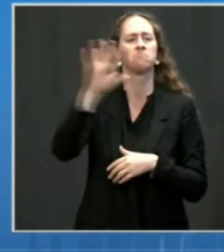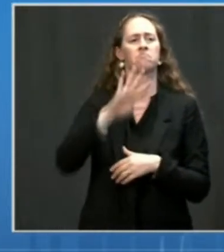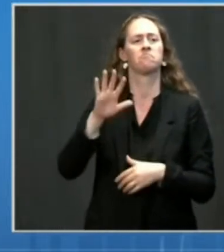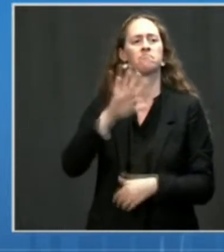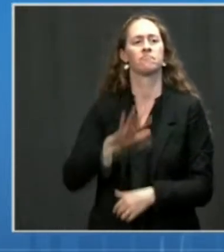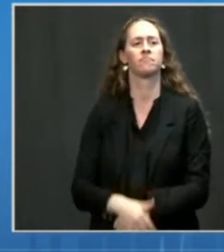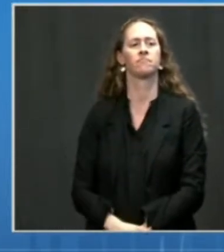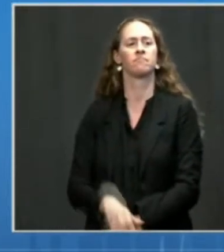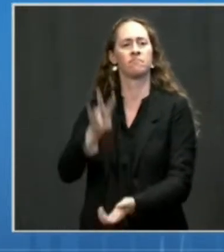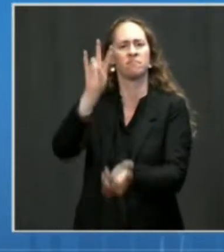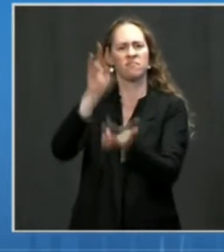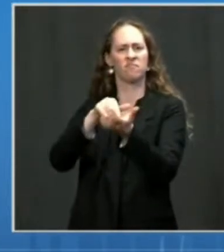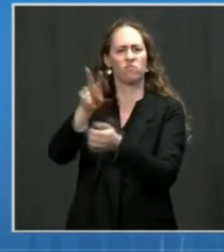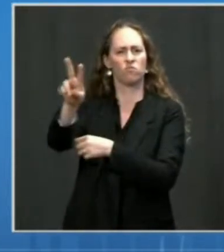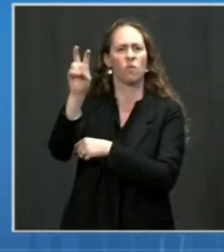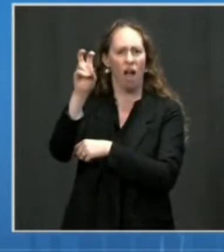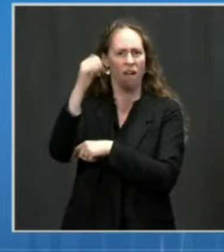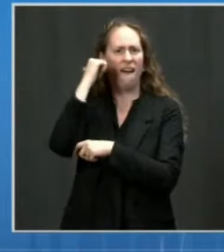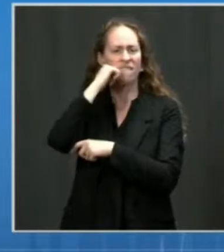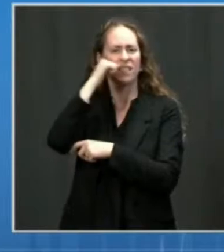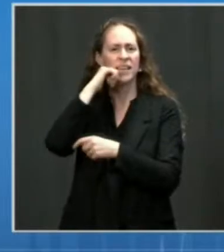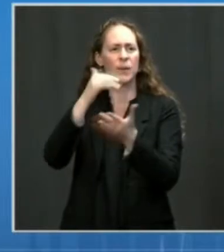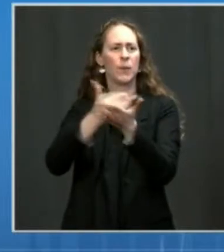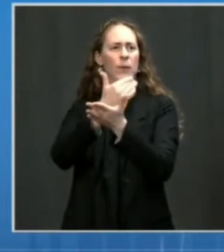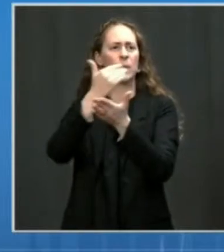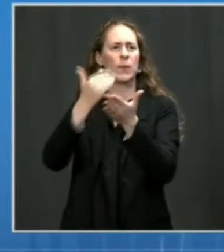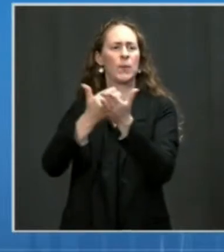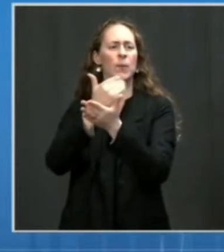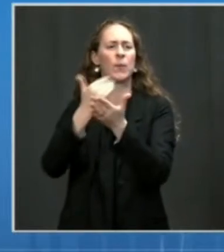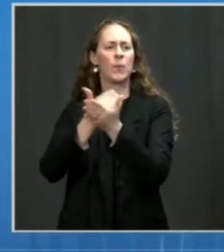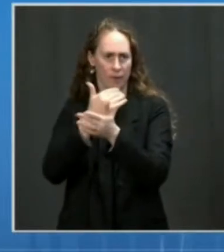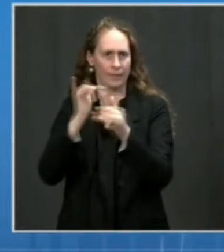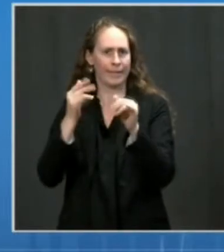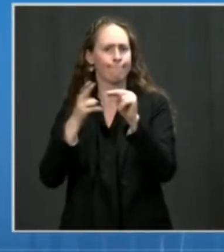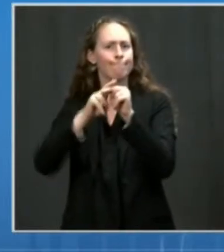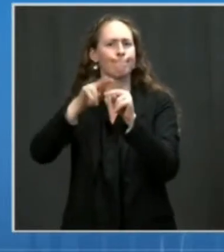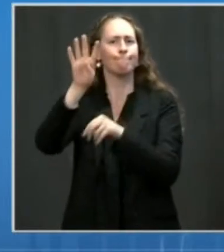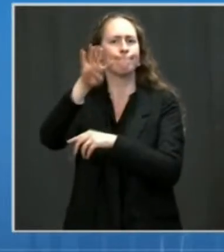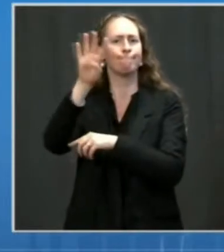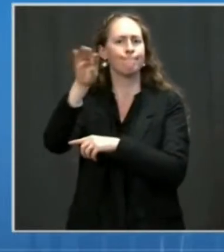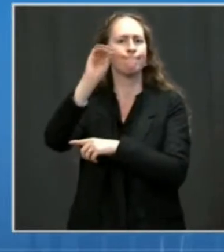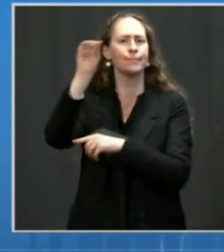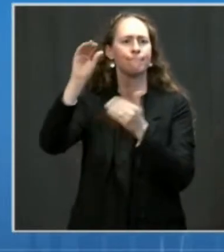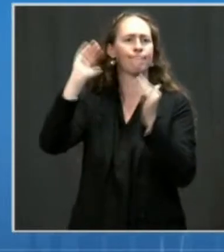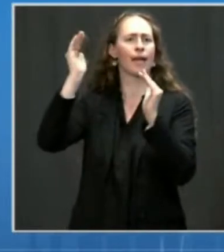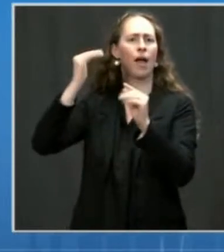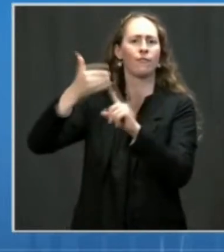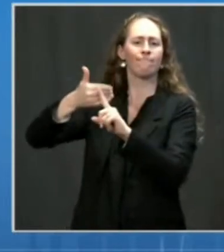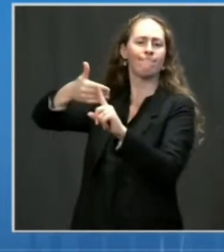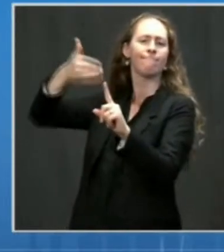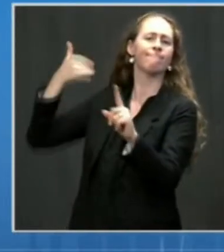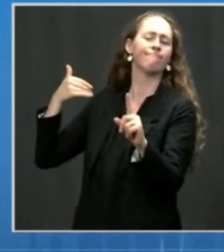REPORTED THE 7-DAY MOVING AVERAGE OF DAILY COVID-19 CASES TO BE ABOUT 72,000 CASES PER